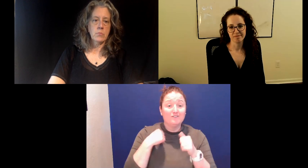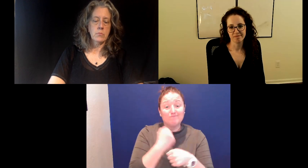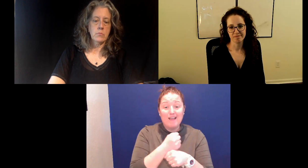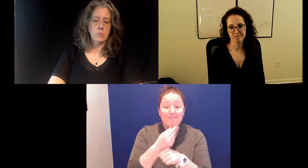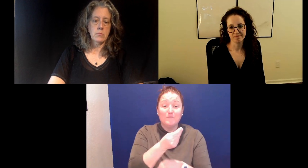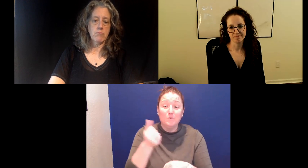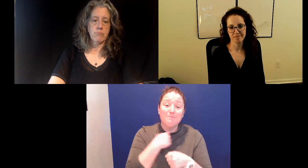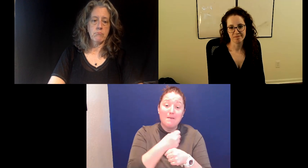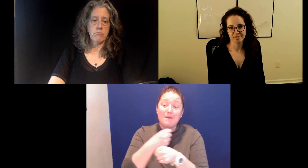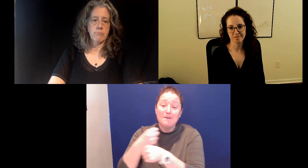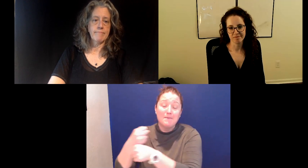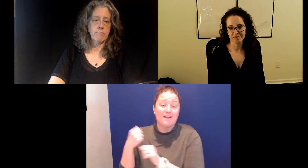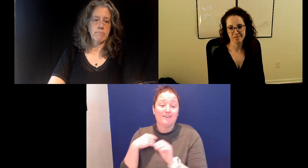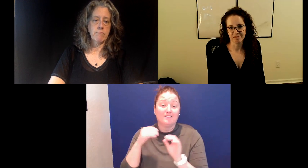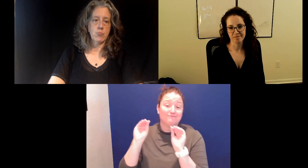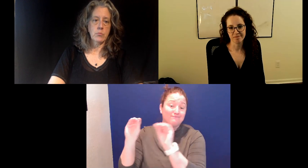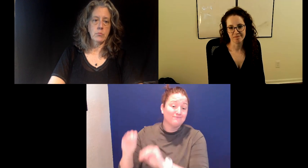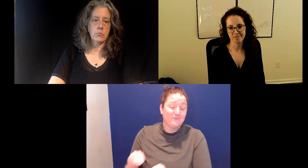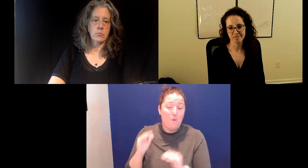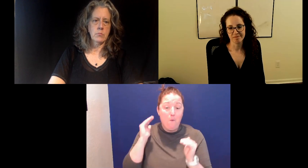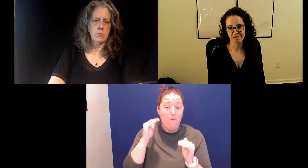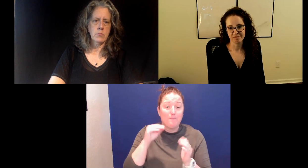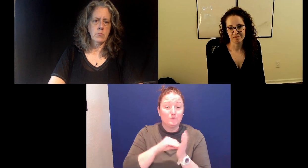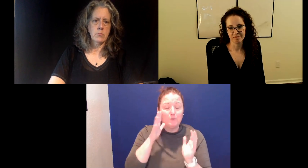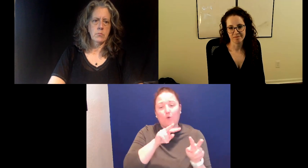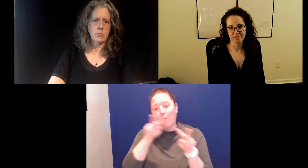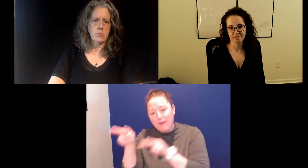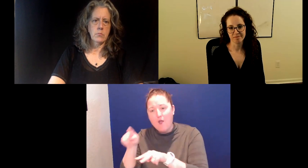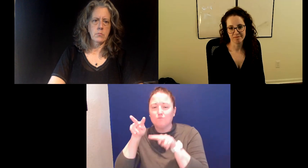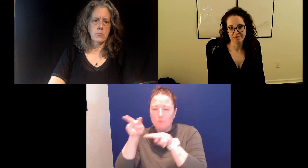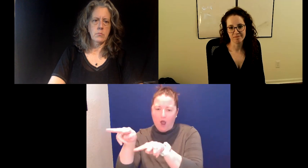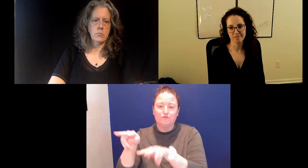in the first place i know that in the fall that we made a few things and we put them on there we're